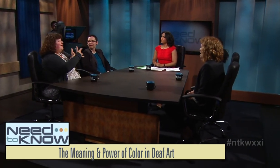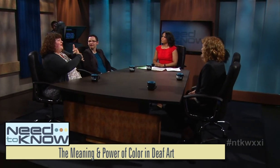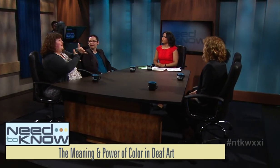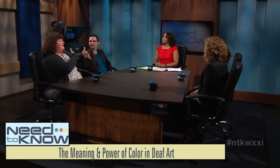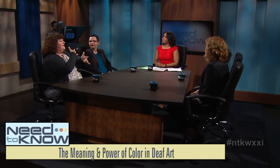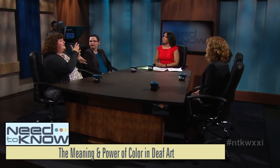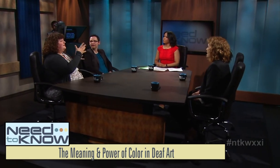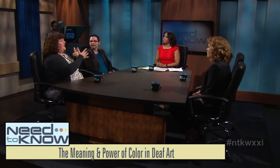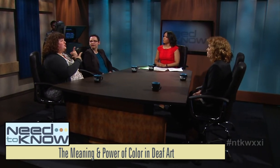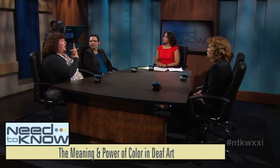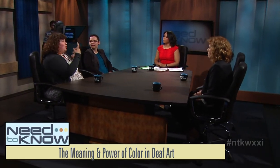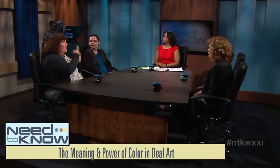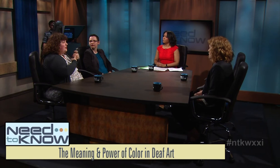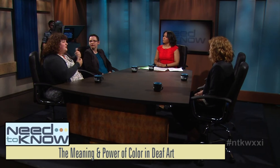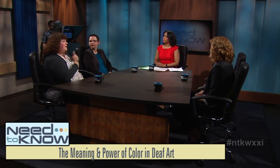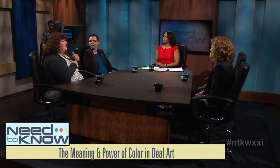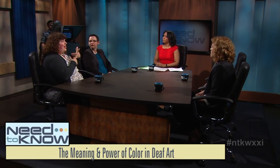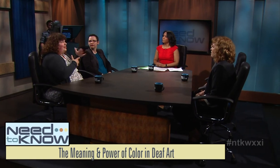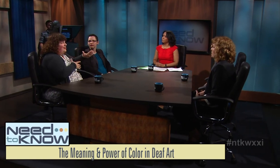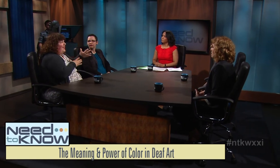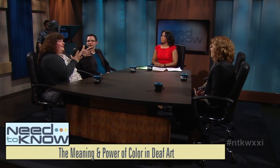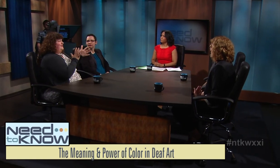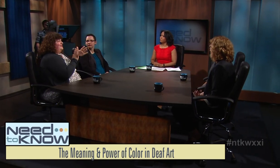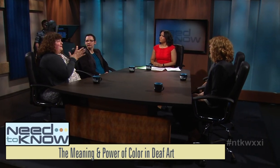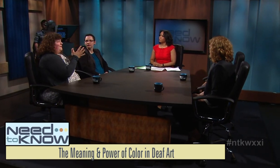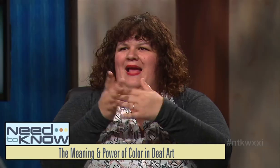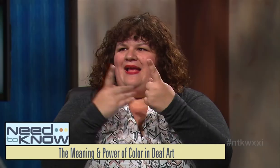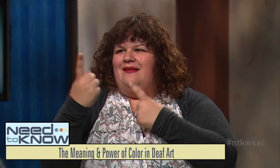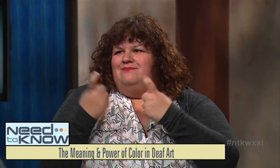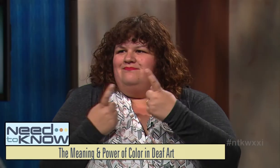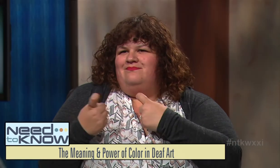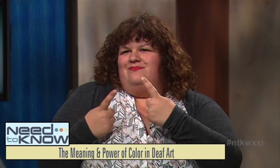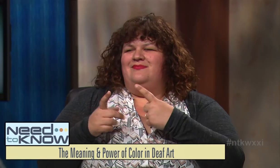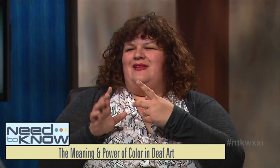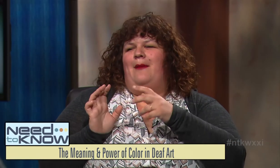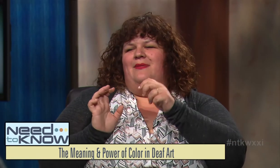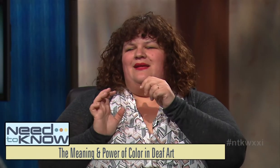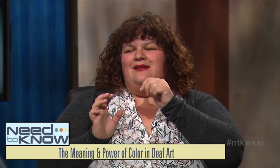AND I CAN JUST LET THE NEUTRAL COLORS ASK ME QUESTIONS...